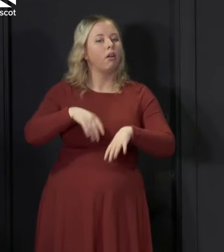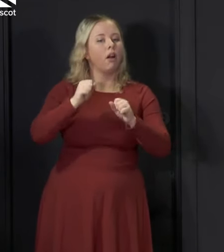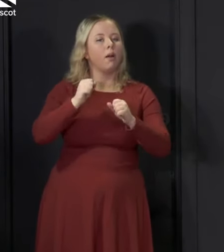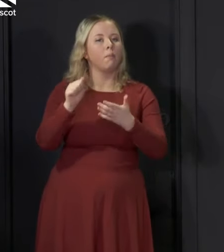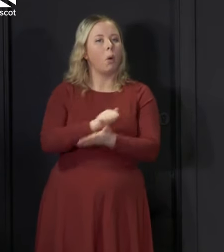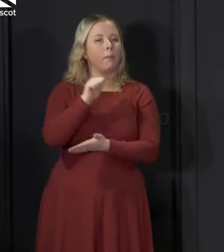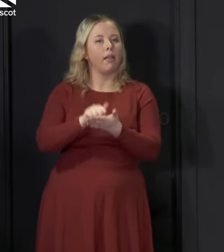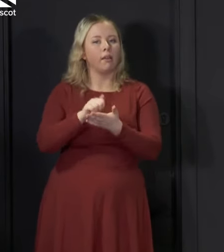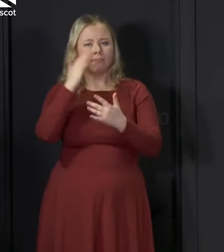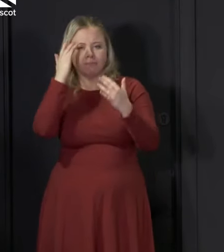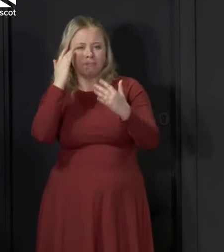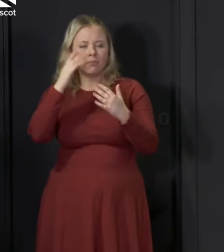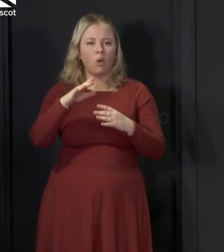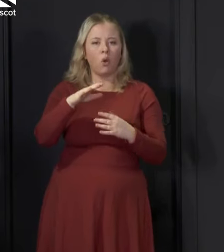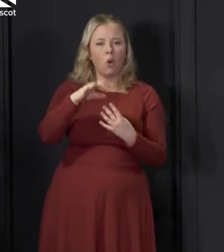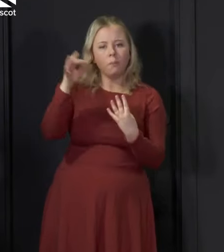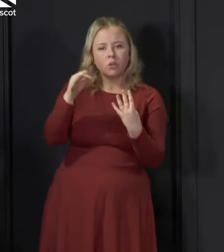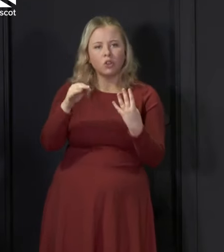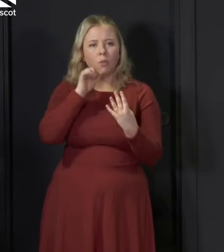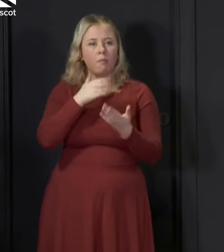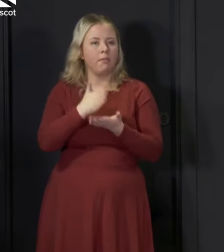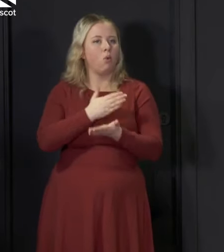and look at different options, we will be very open and transparent about that. And